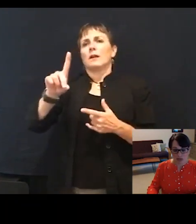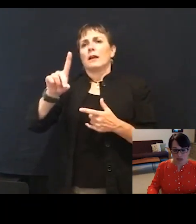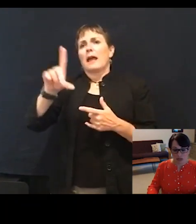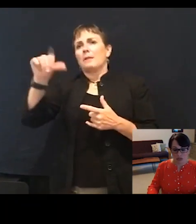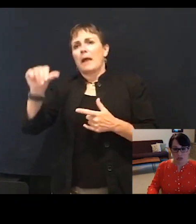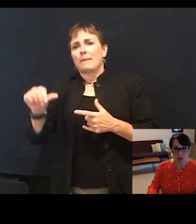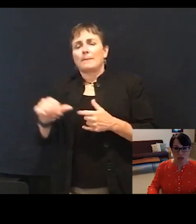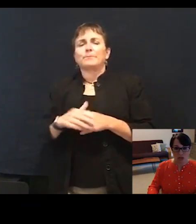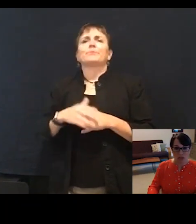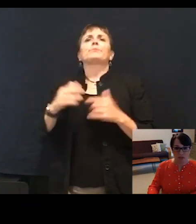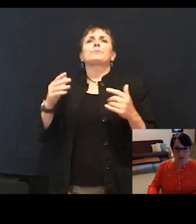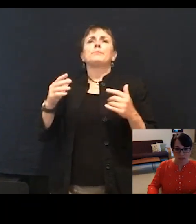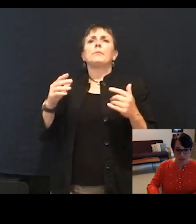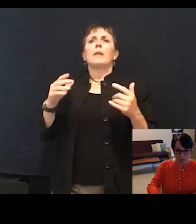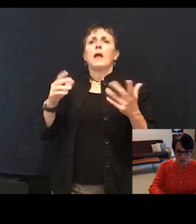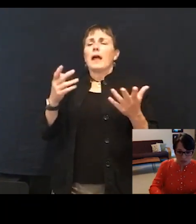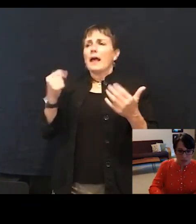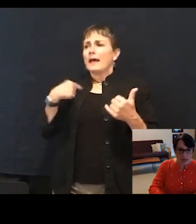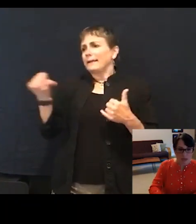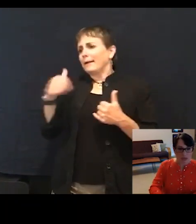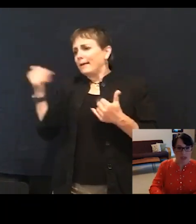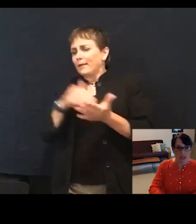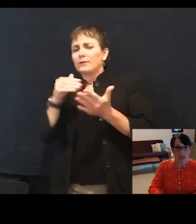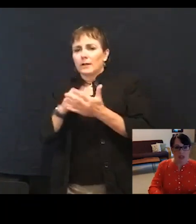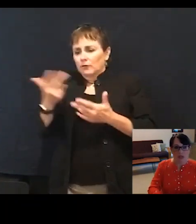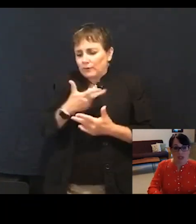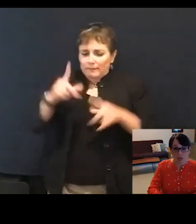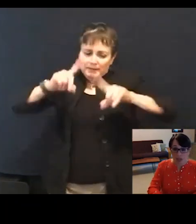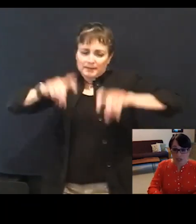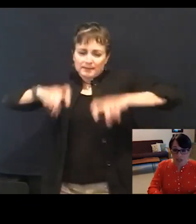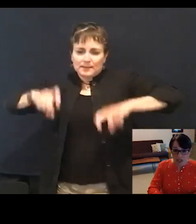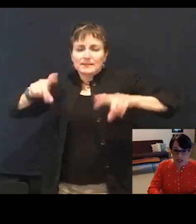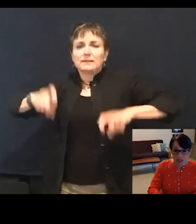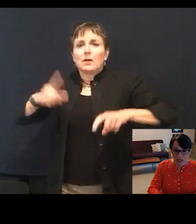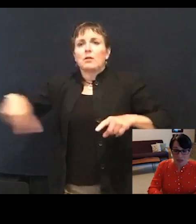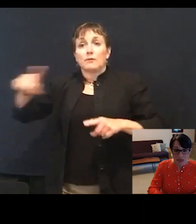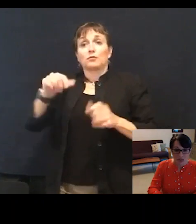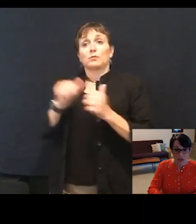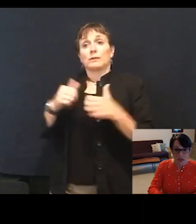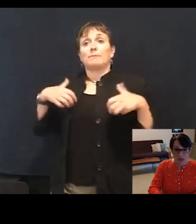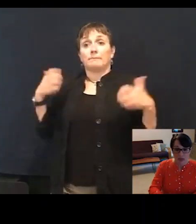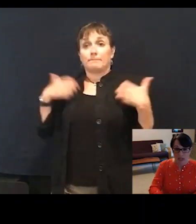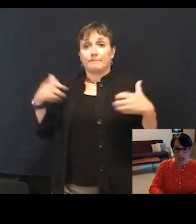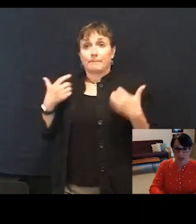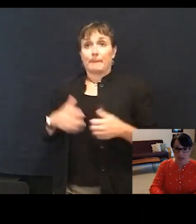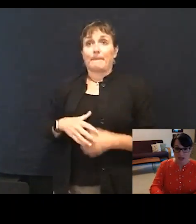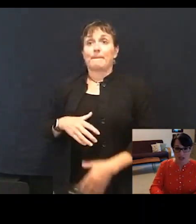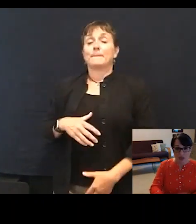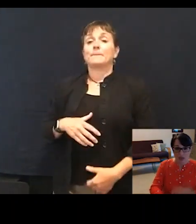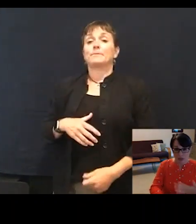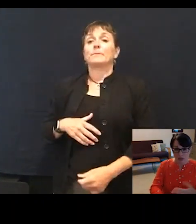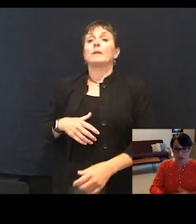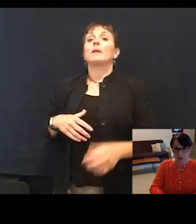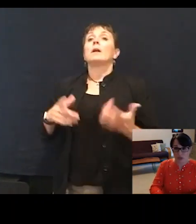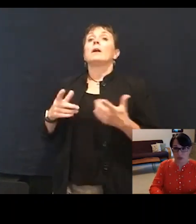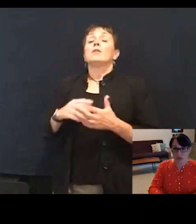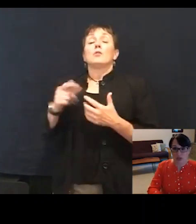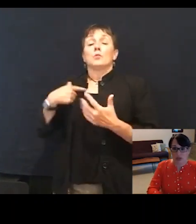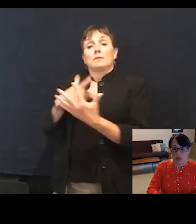in non-human primate. We subretinally injected them into adult macaques, just like we would in the mouse.